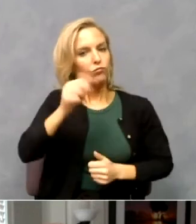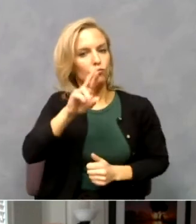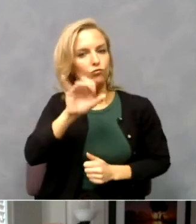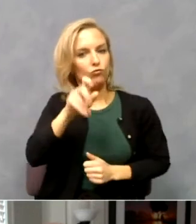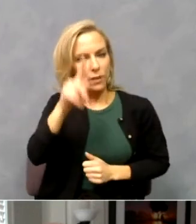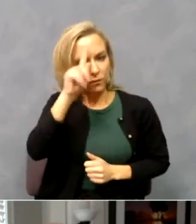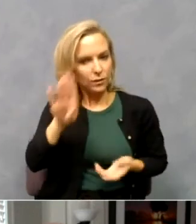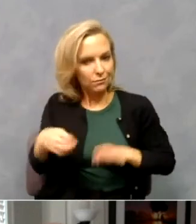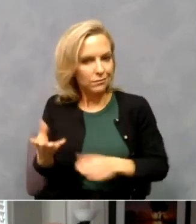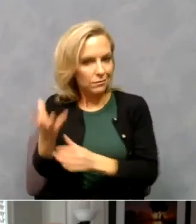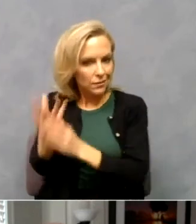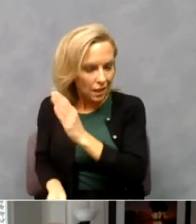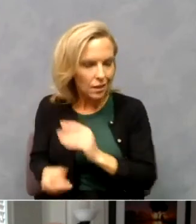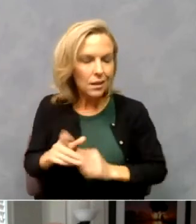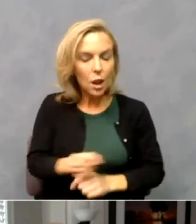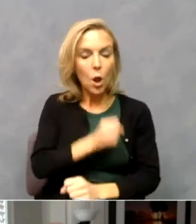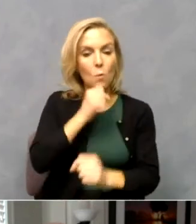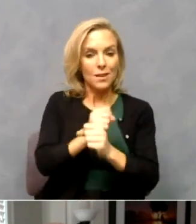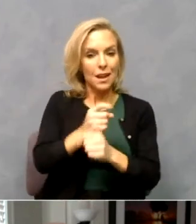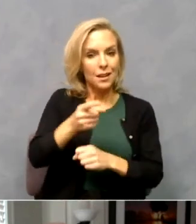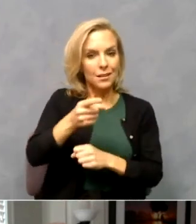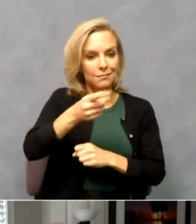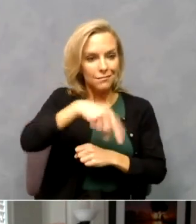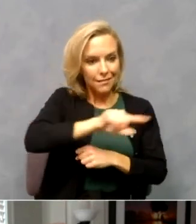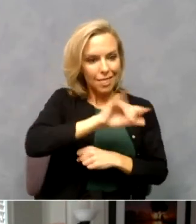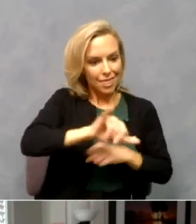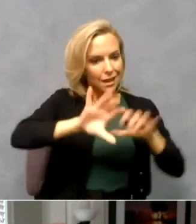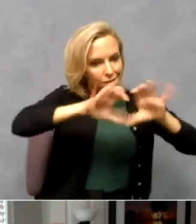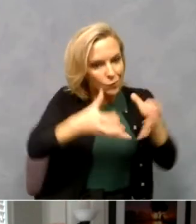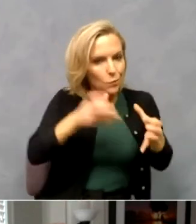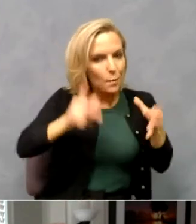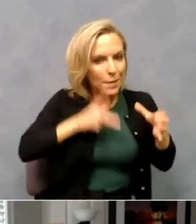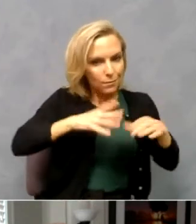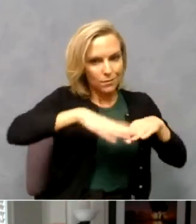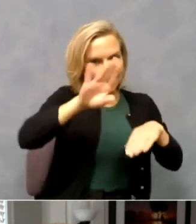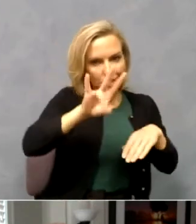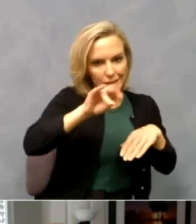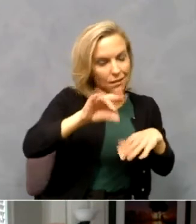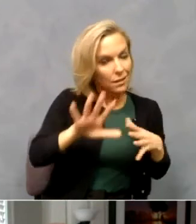helping to protect this population clearly, we helped to, uh, provide them